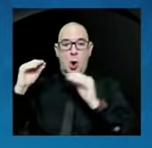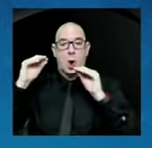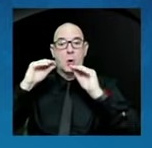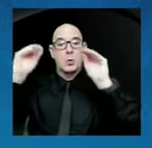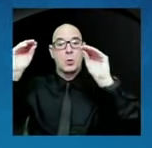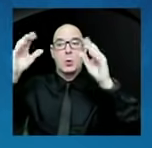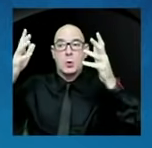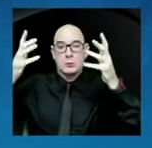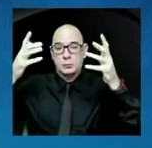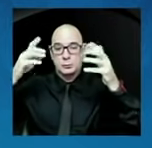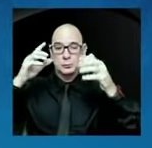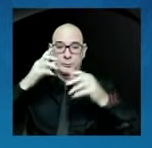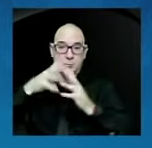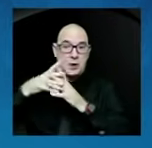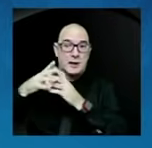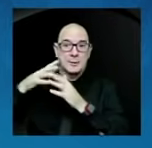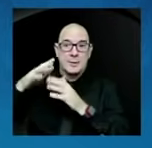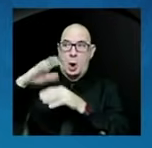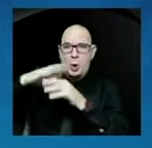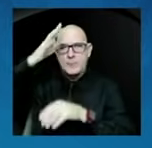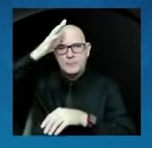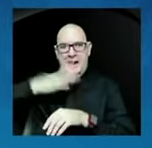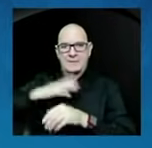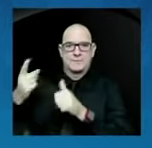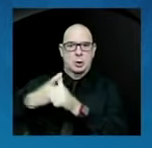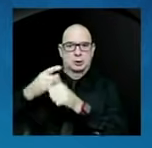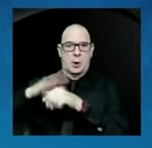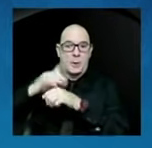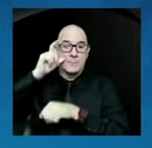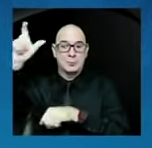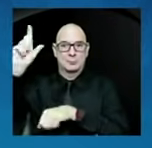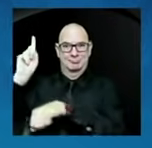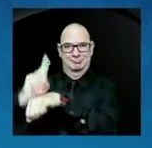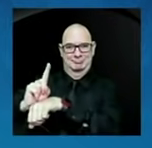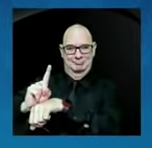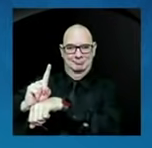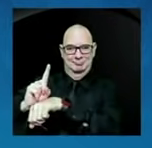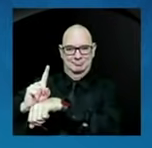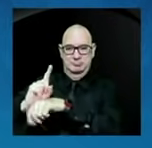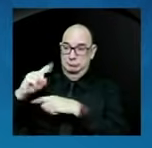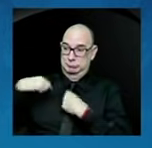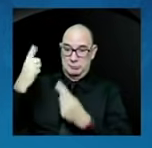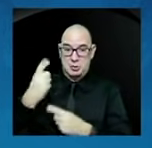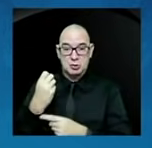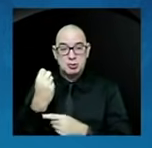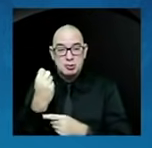RESOURCES TOWARD PUTTING AN